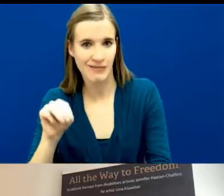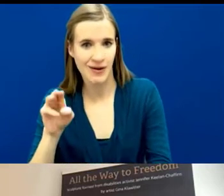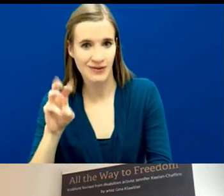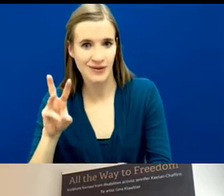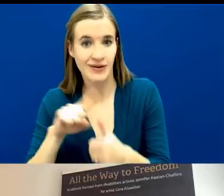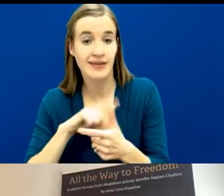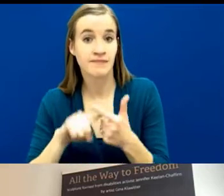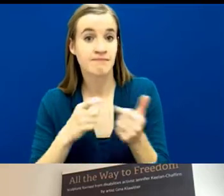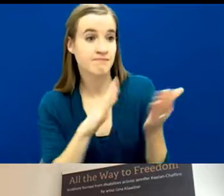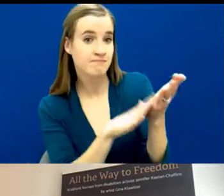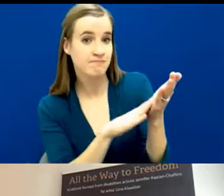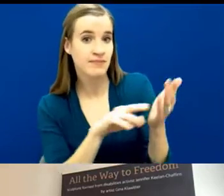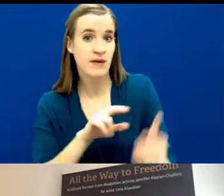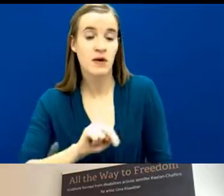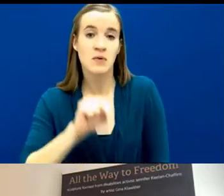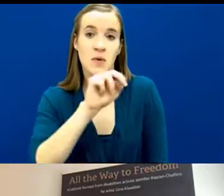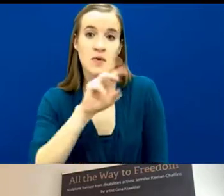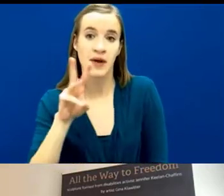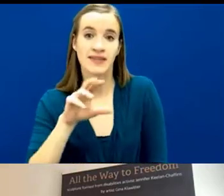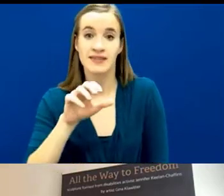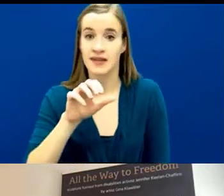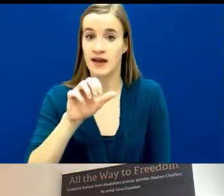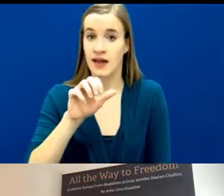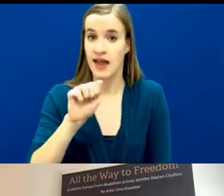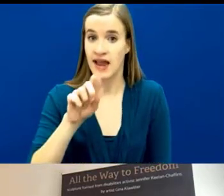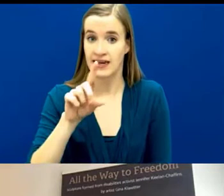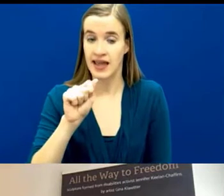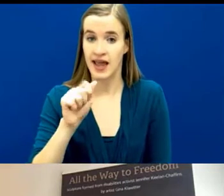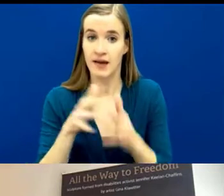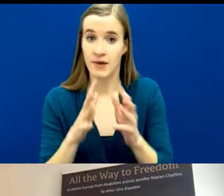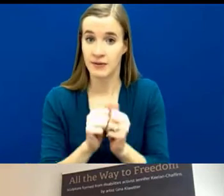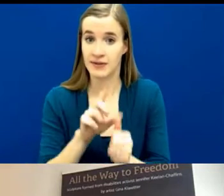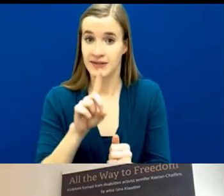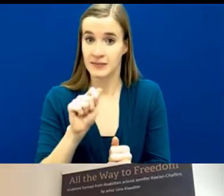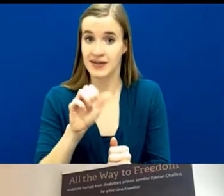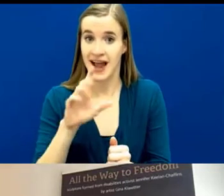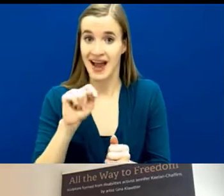Northwest Americans with Disabilities Act Center, which is an organization